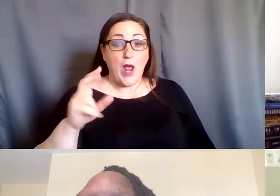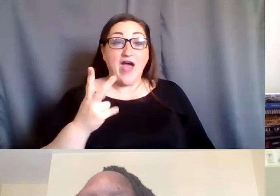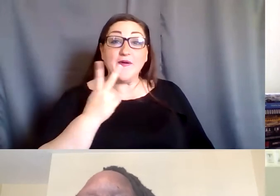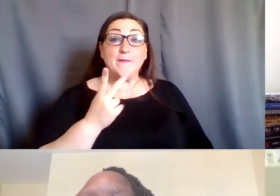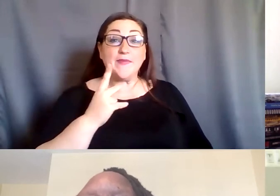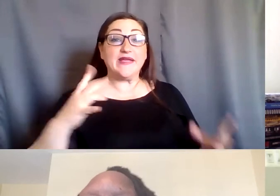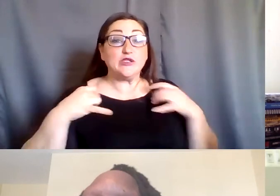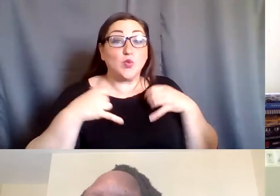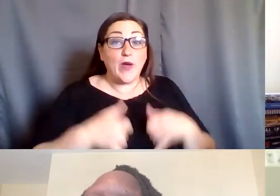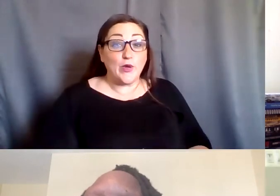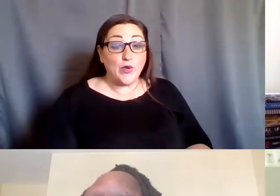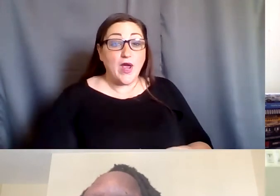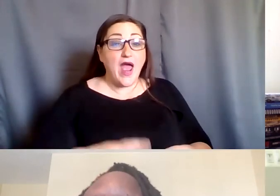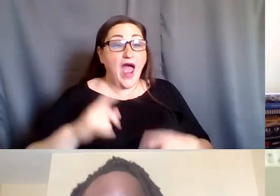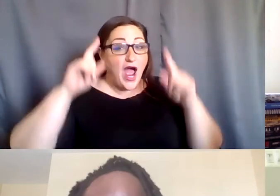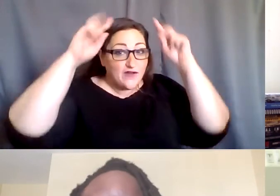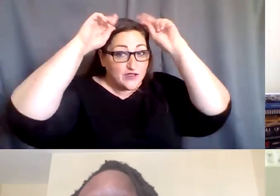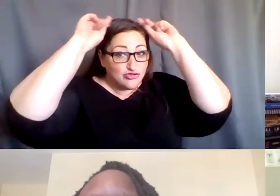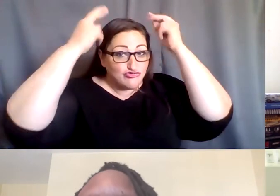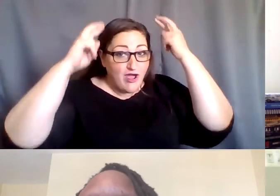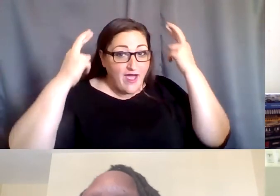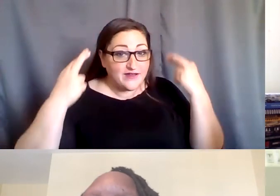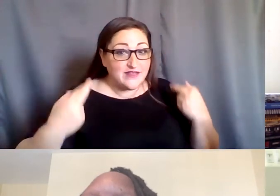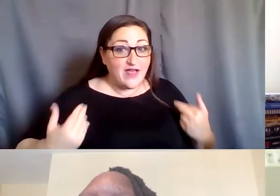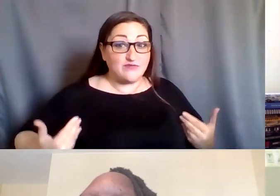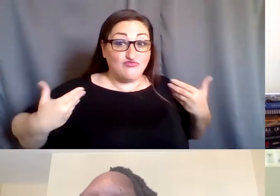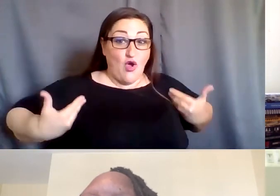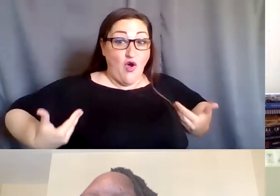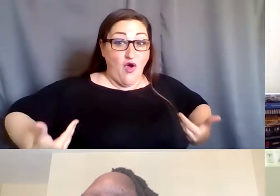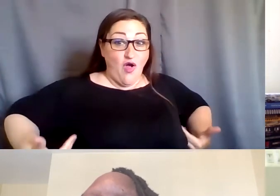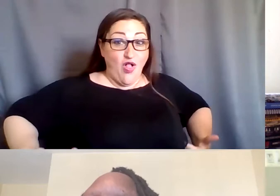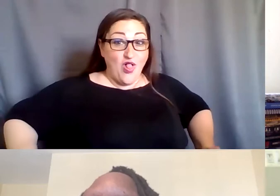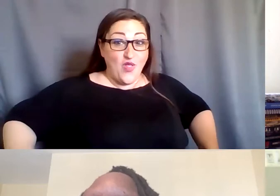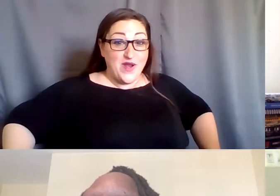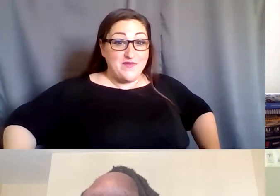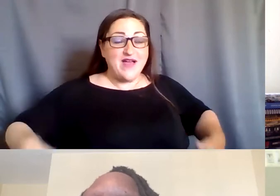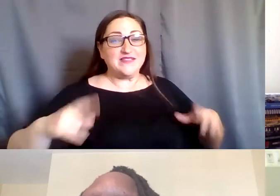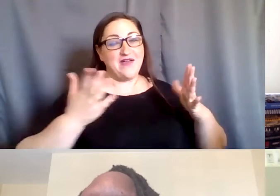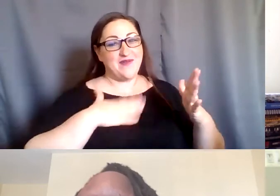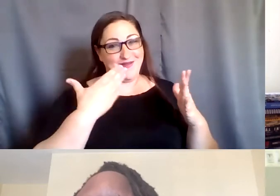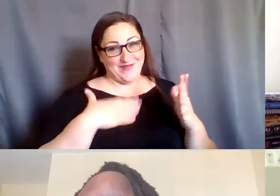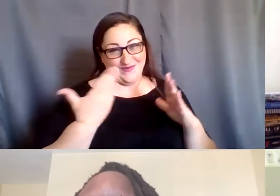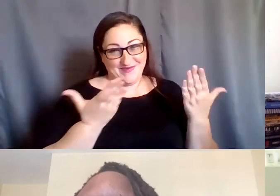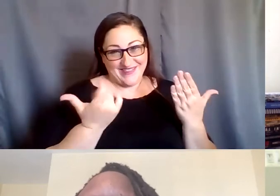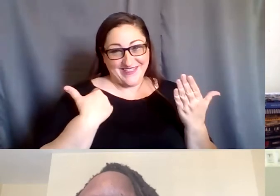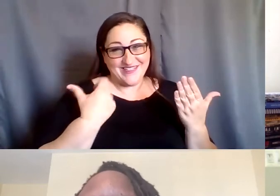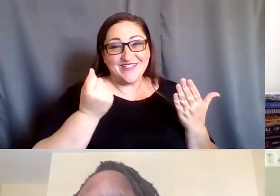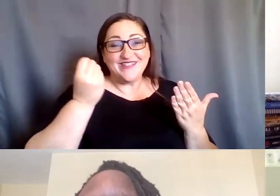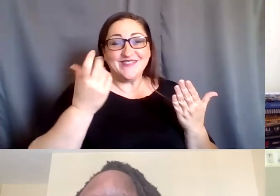I have dreadlocks that are down to my waist. And I’m very, very happy to be here. So thank you for asking me to be a participant.